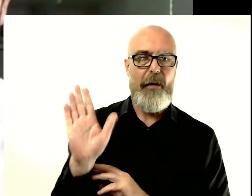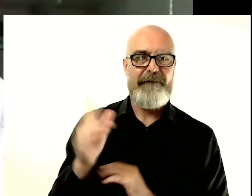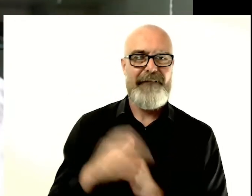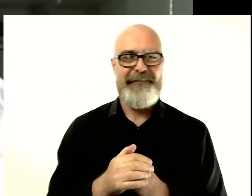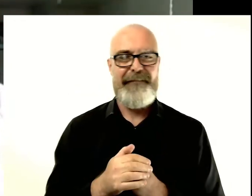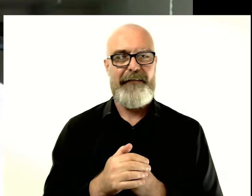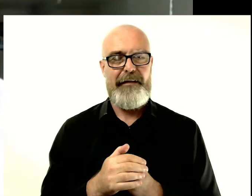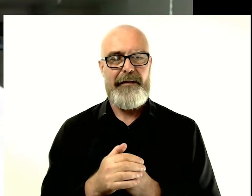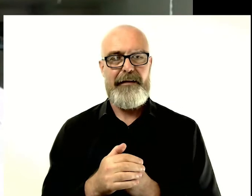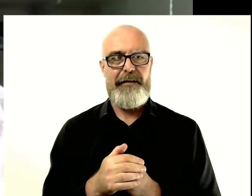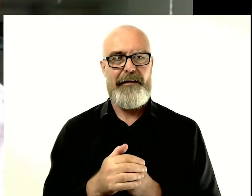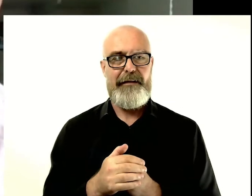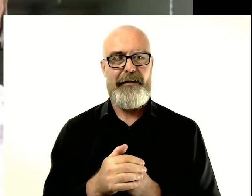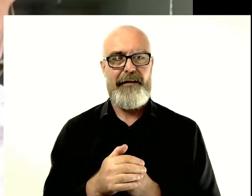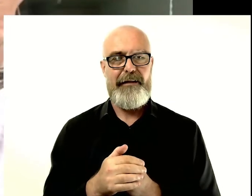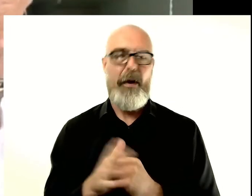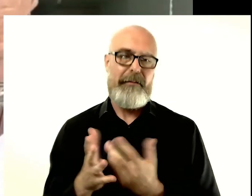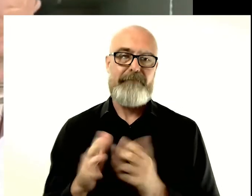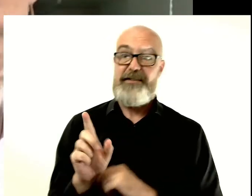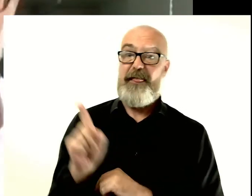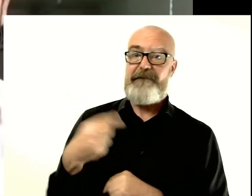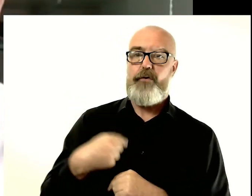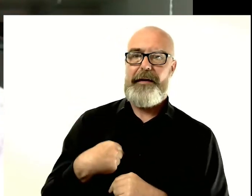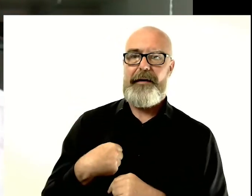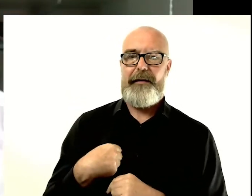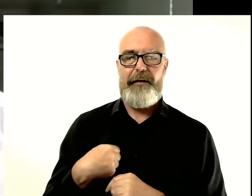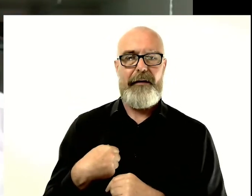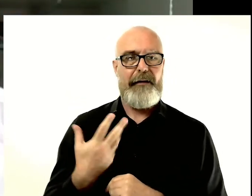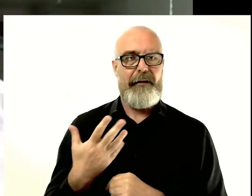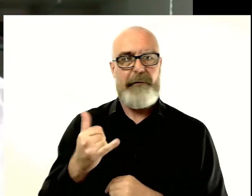is up there waving and